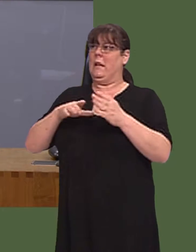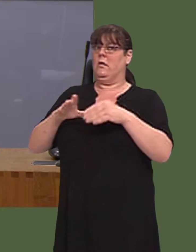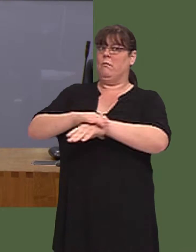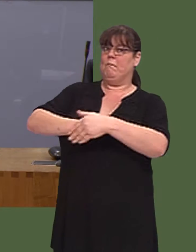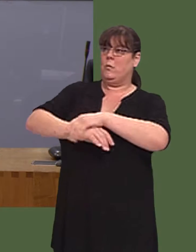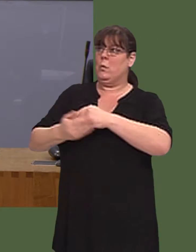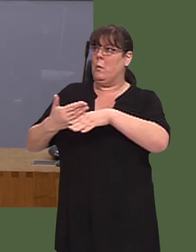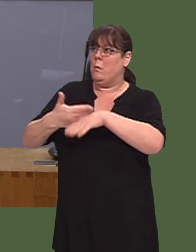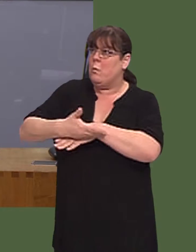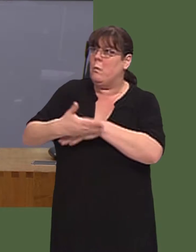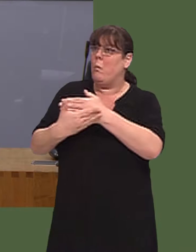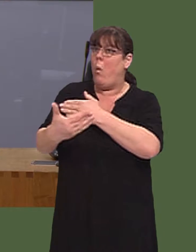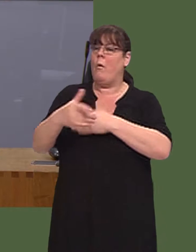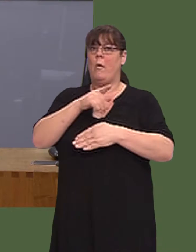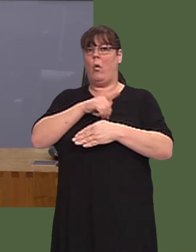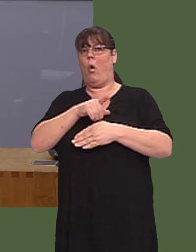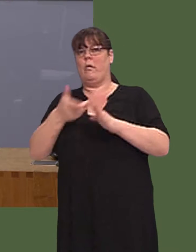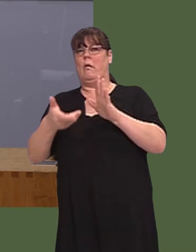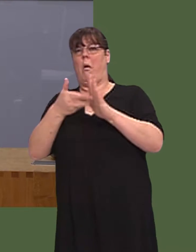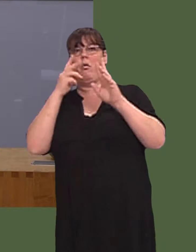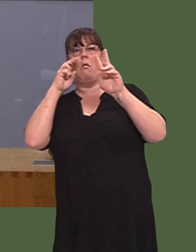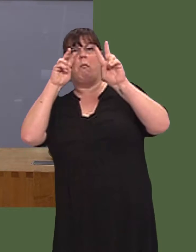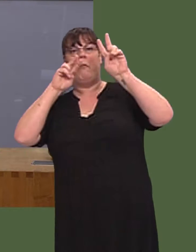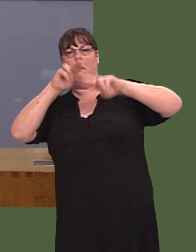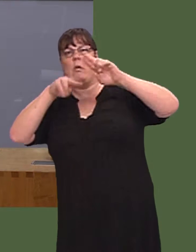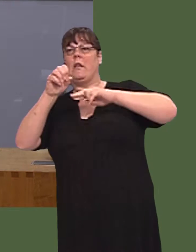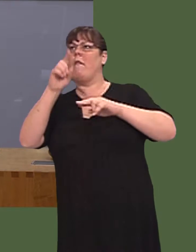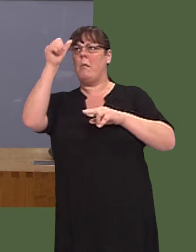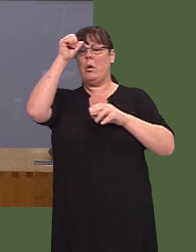This is a health board that is in special measures, and yet, at the Glan Clwyd Hospital,